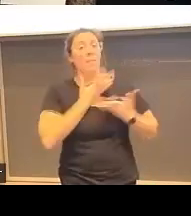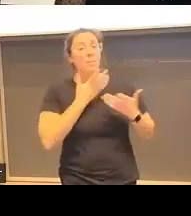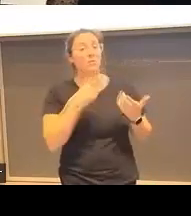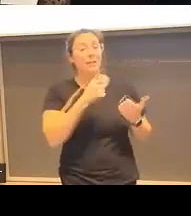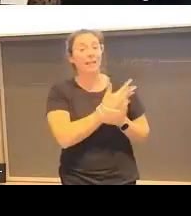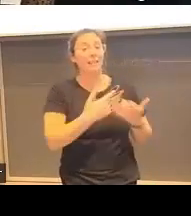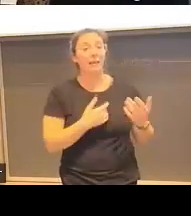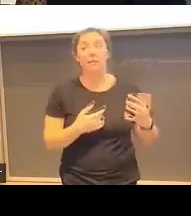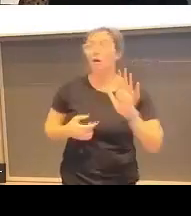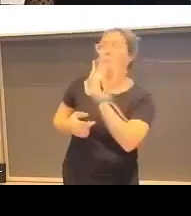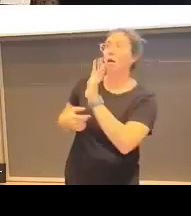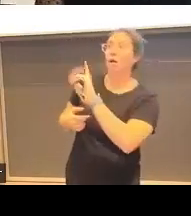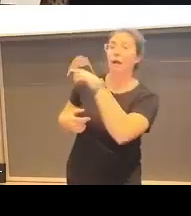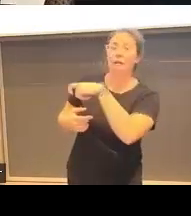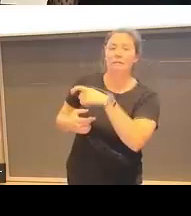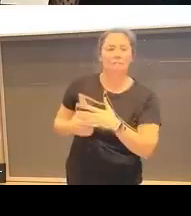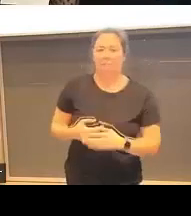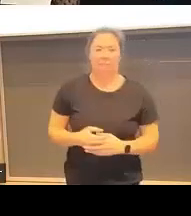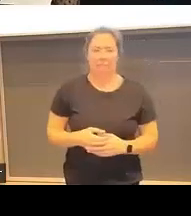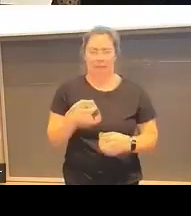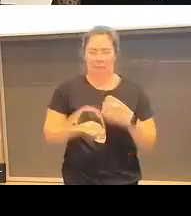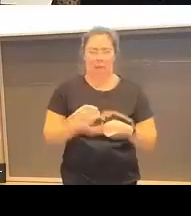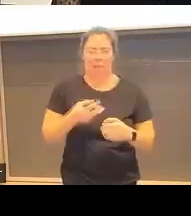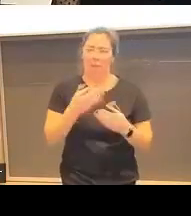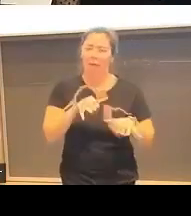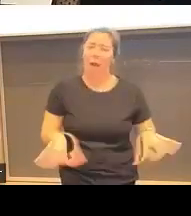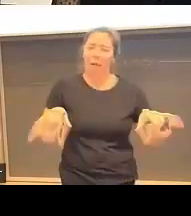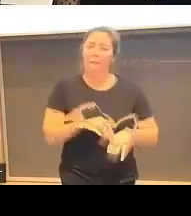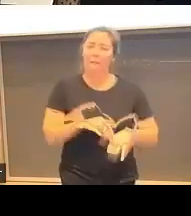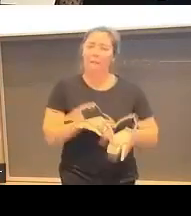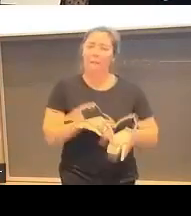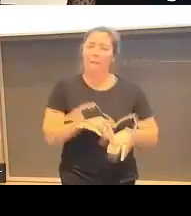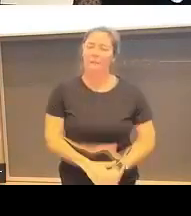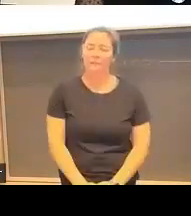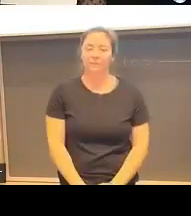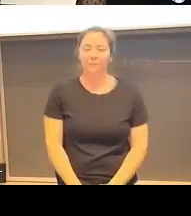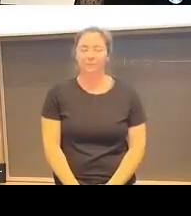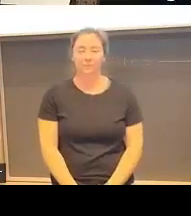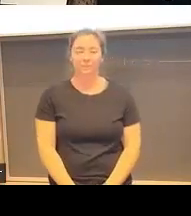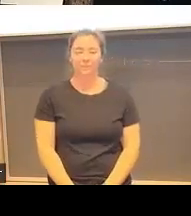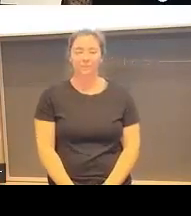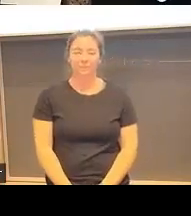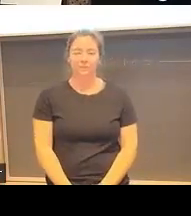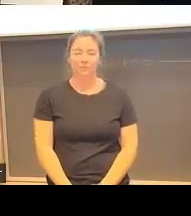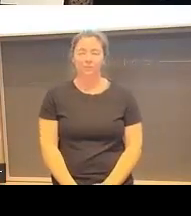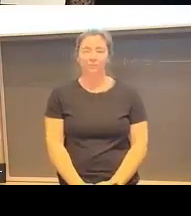was both problematic and also quite common at the time you've heard the perspective of one resident